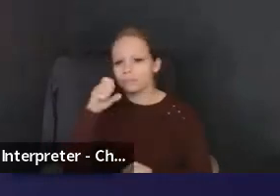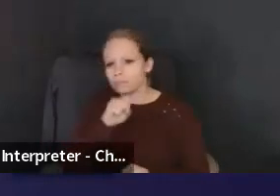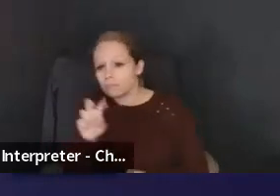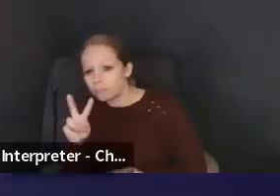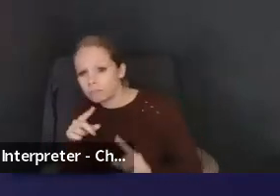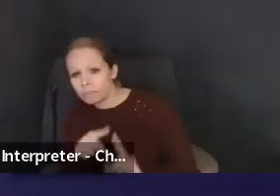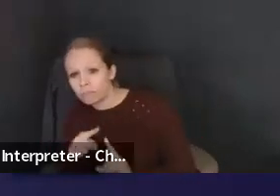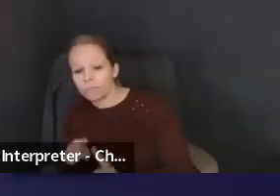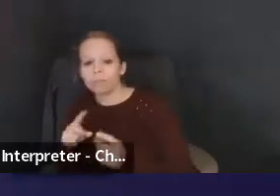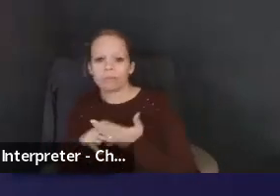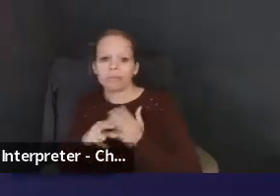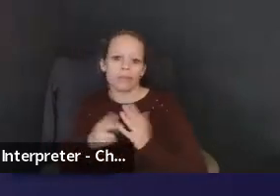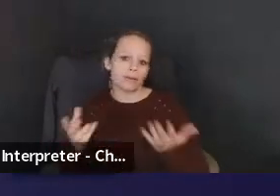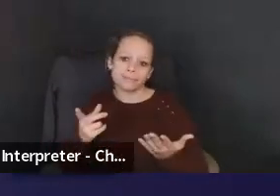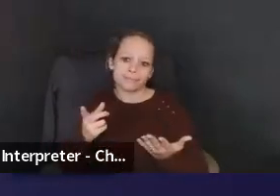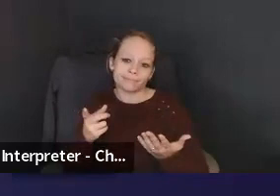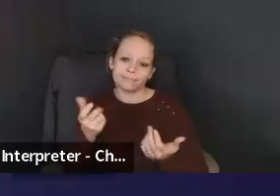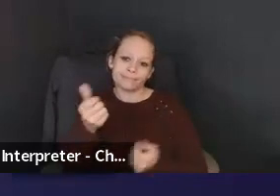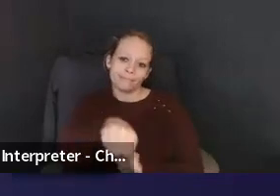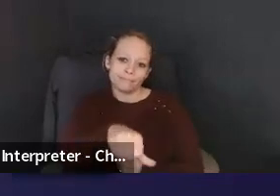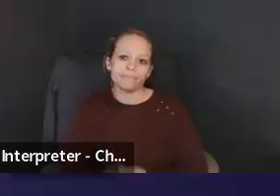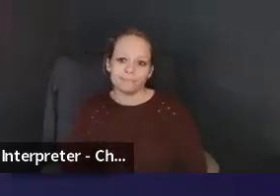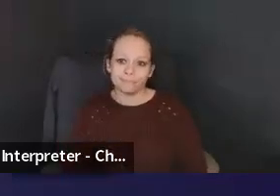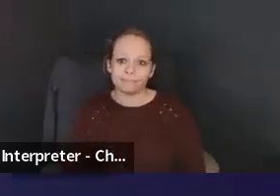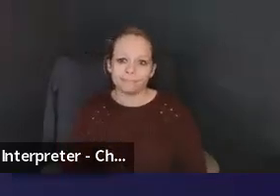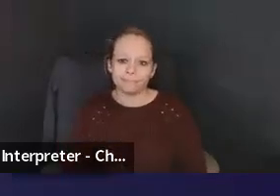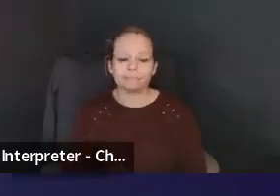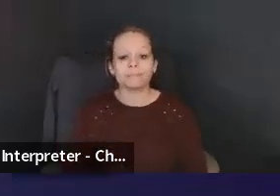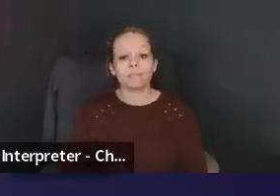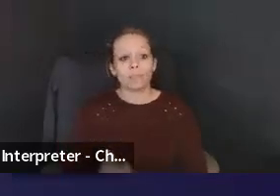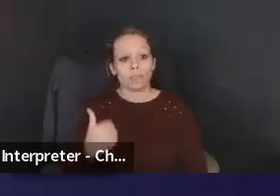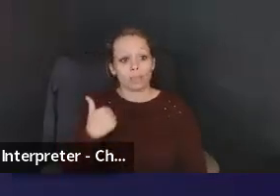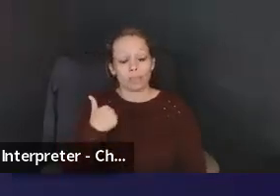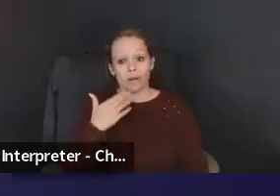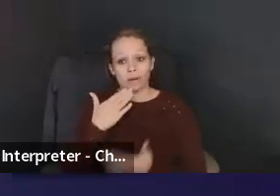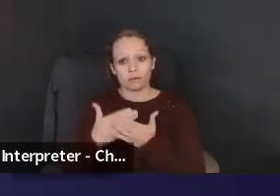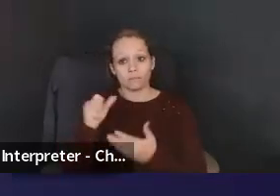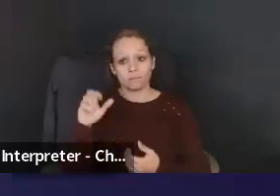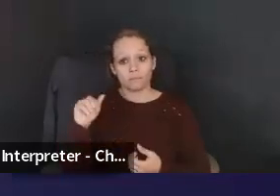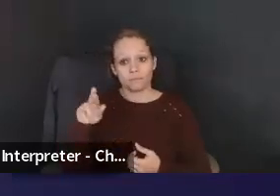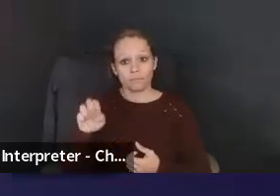still don't get it. And so, having a good score, even in the fundable range, and then not getting